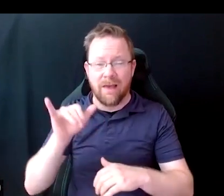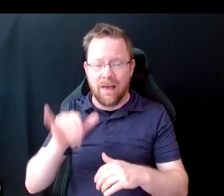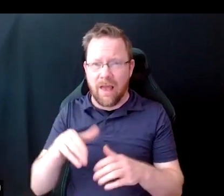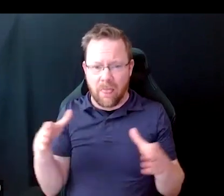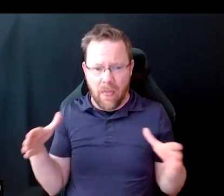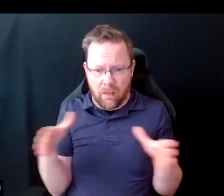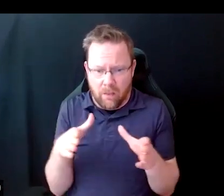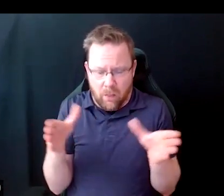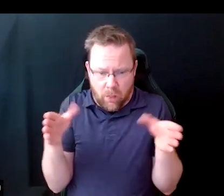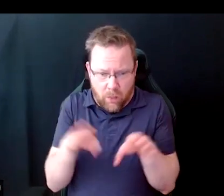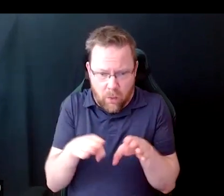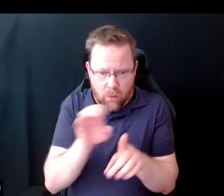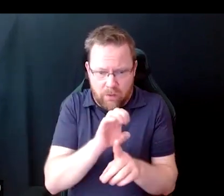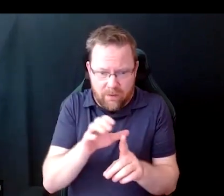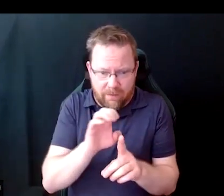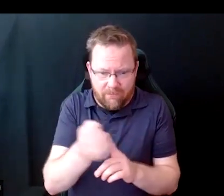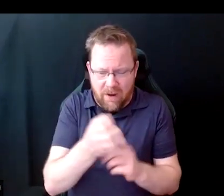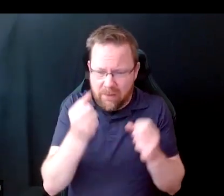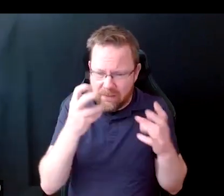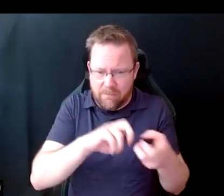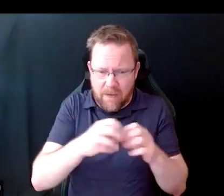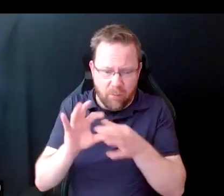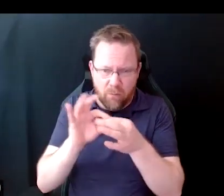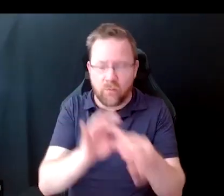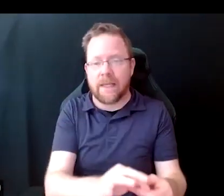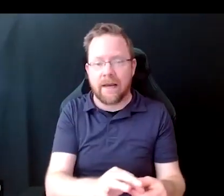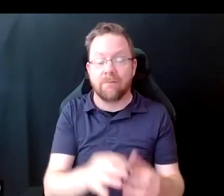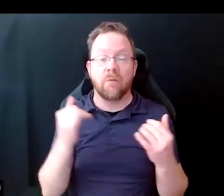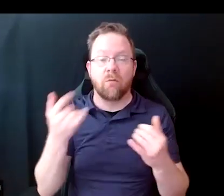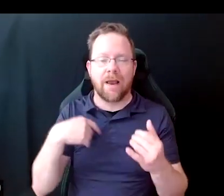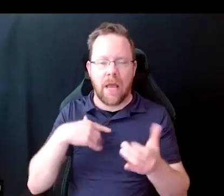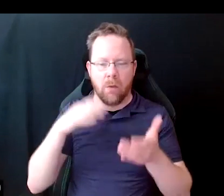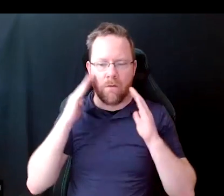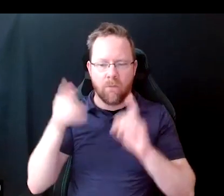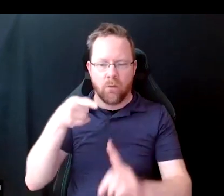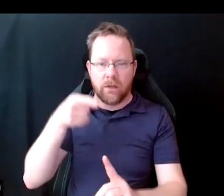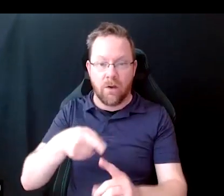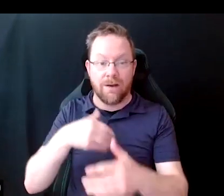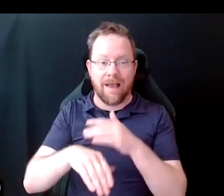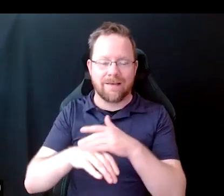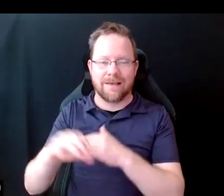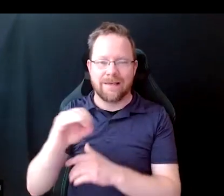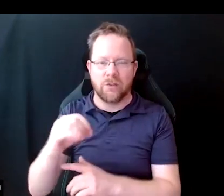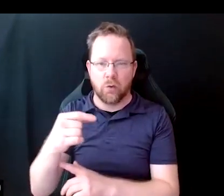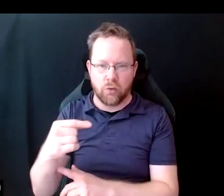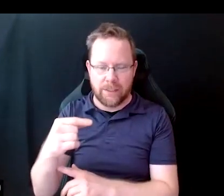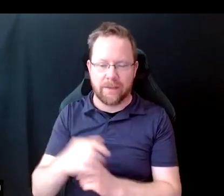will all come into play later. Right now, mostly what we're talking about is access to Zero-G. Here, you see